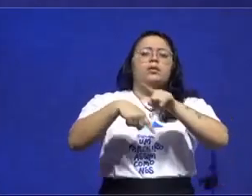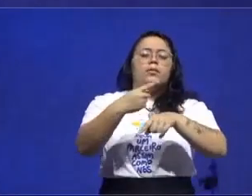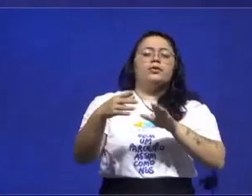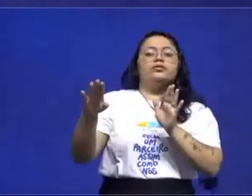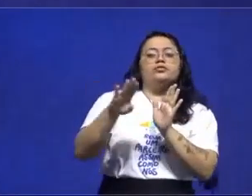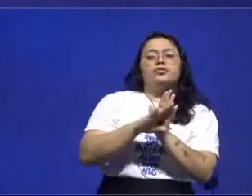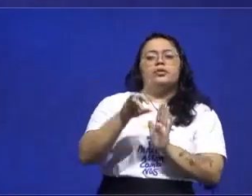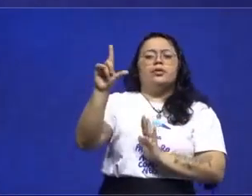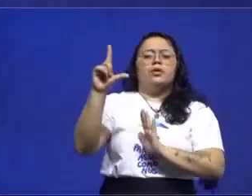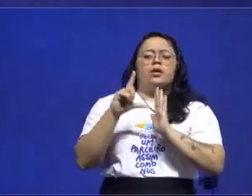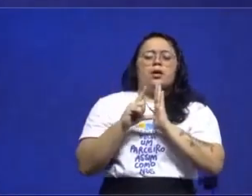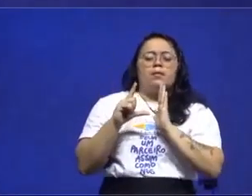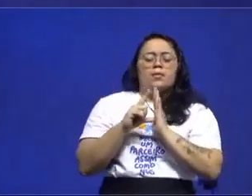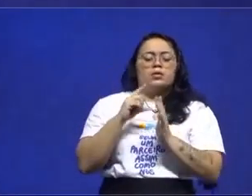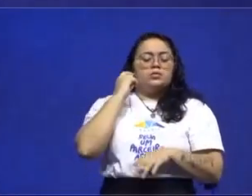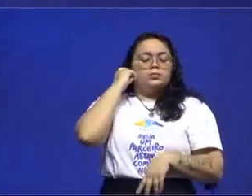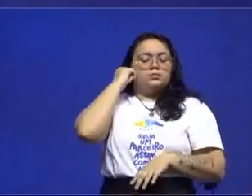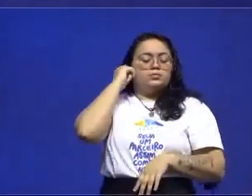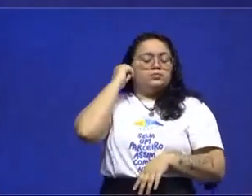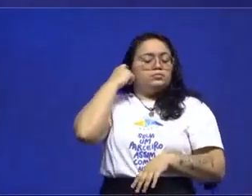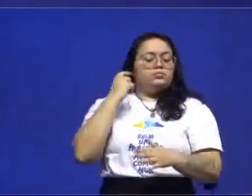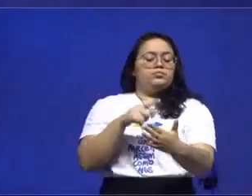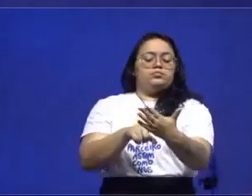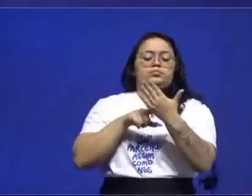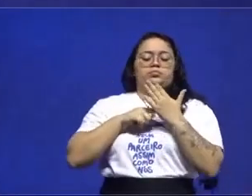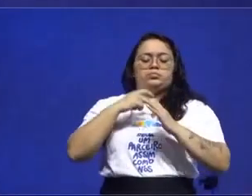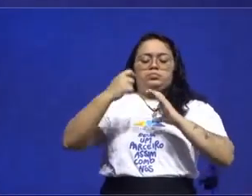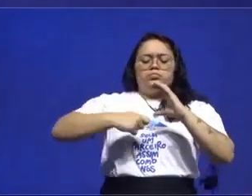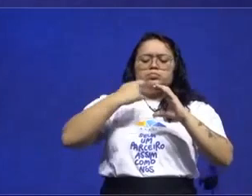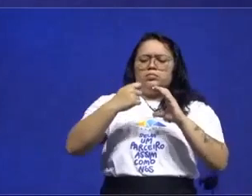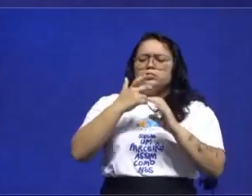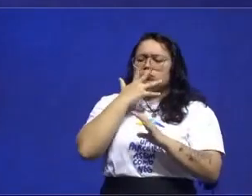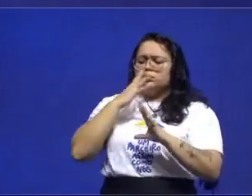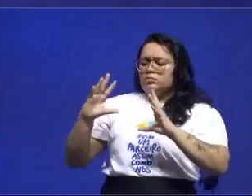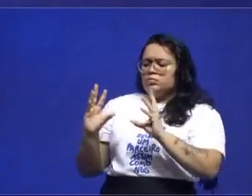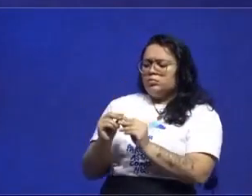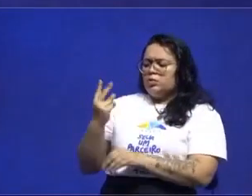some videos but I think that in the first two minutes of the consultation he already started to make that